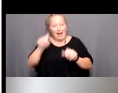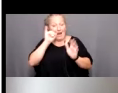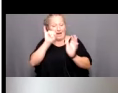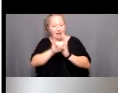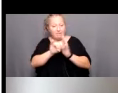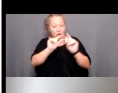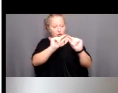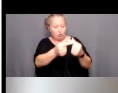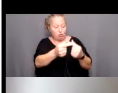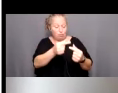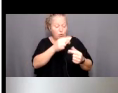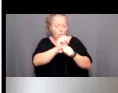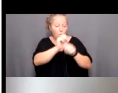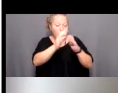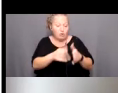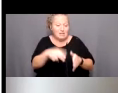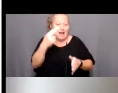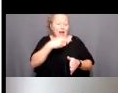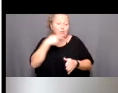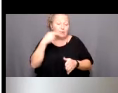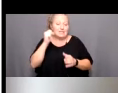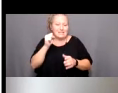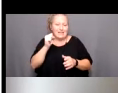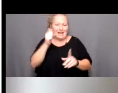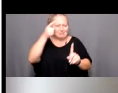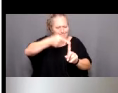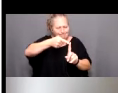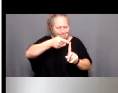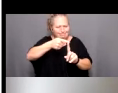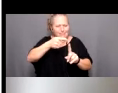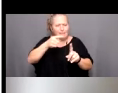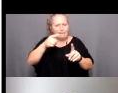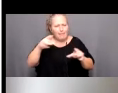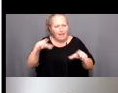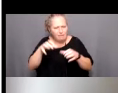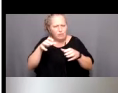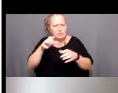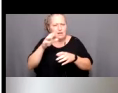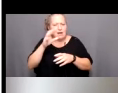We also hope that identifying groups of workers at higher risks , can help target these outreach efforts